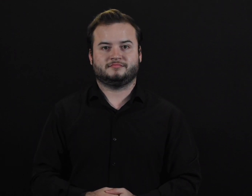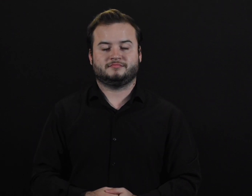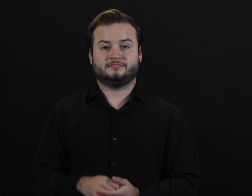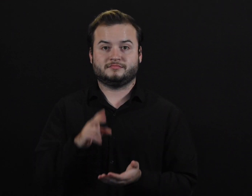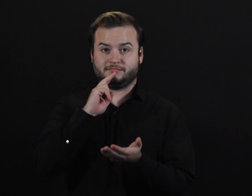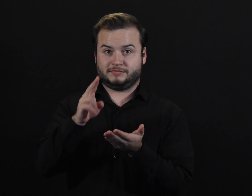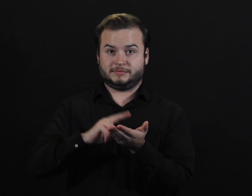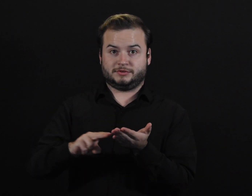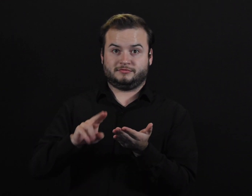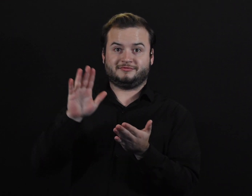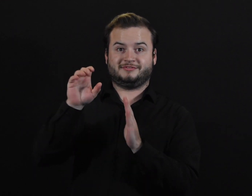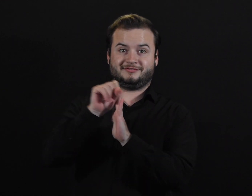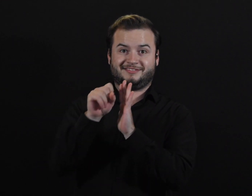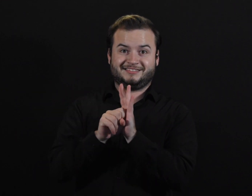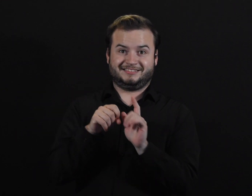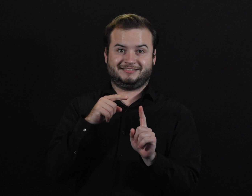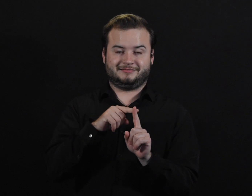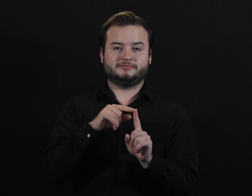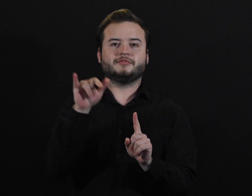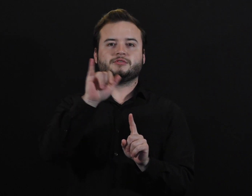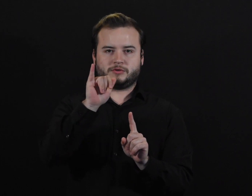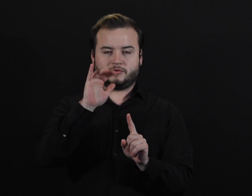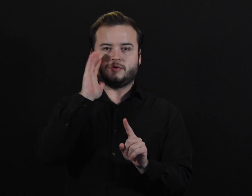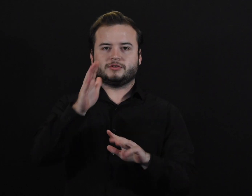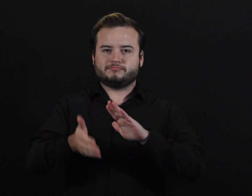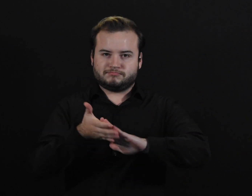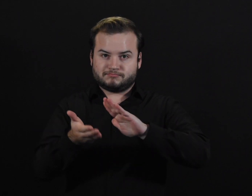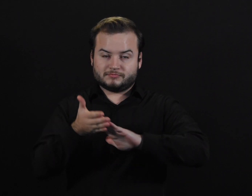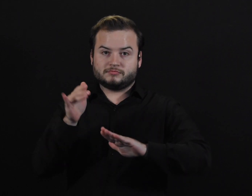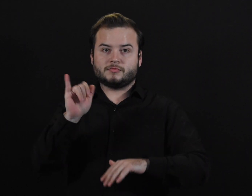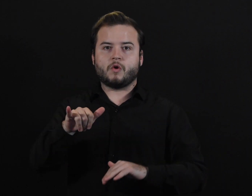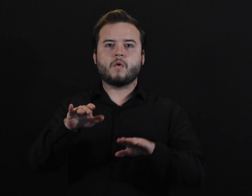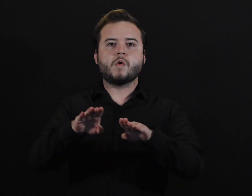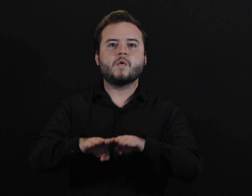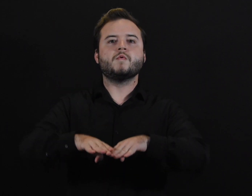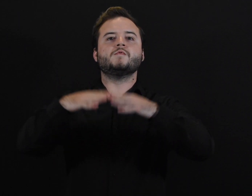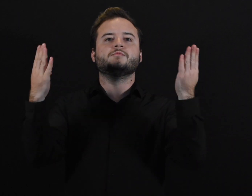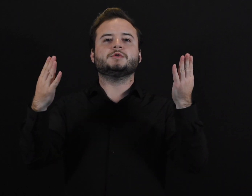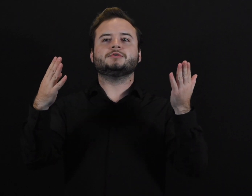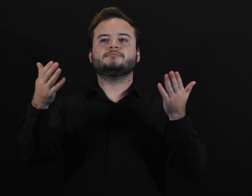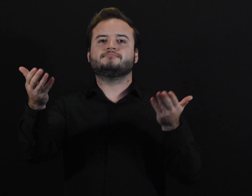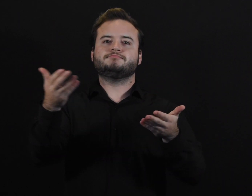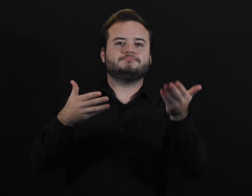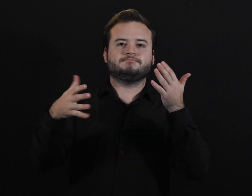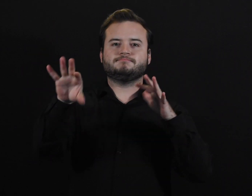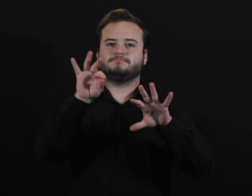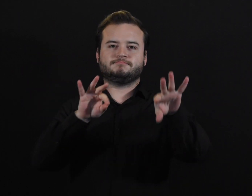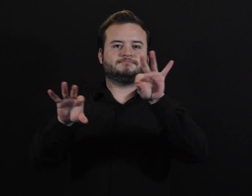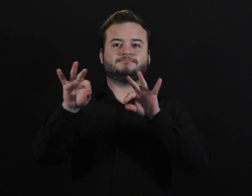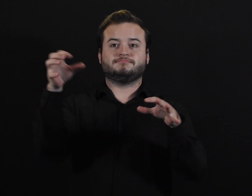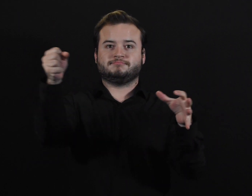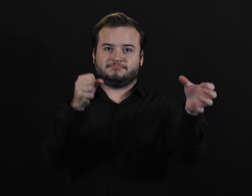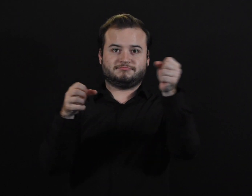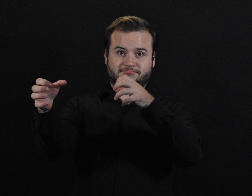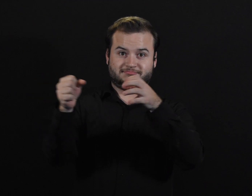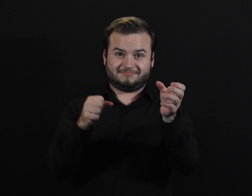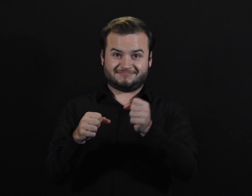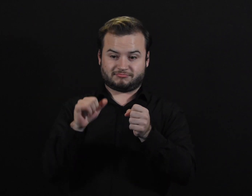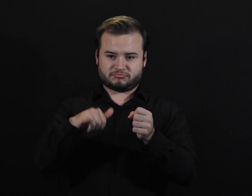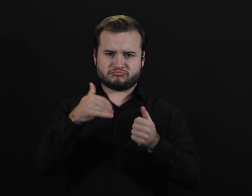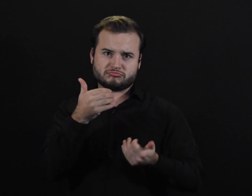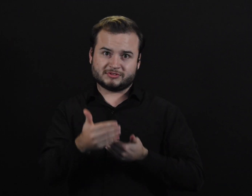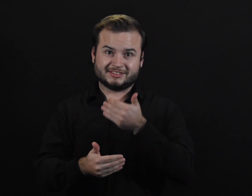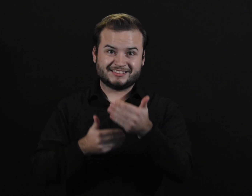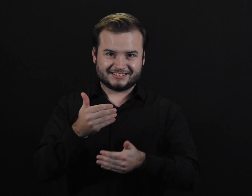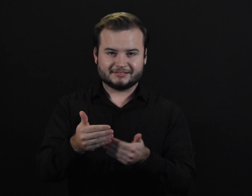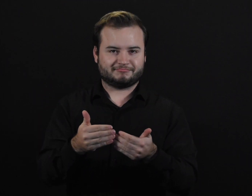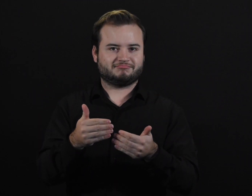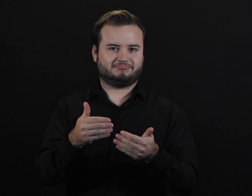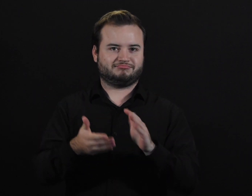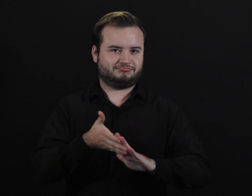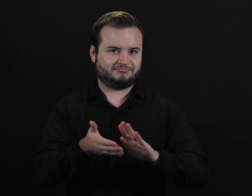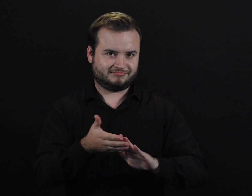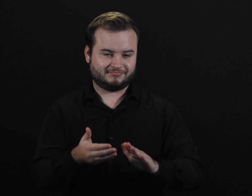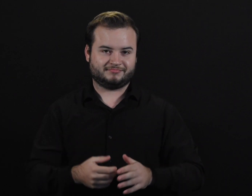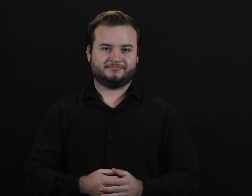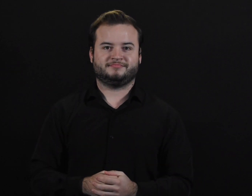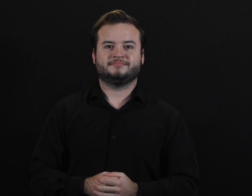The Secretary of State administers the open appointments process